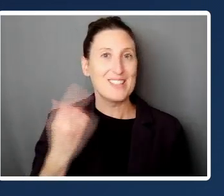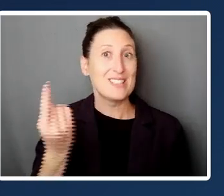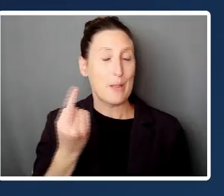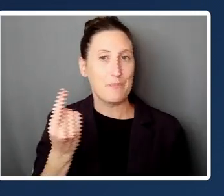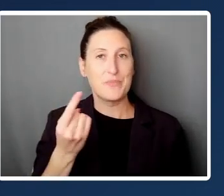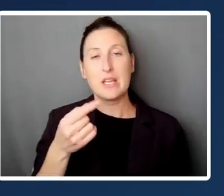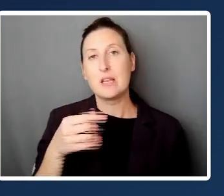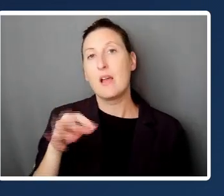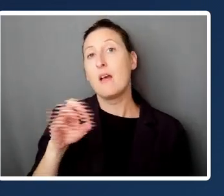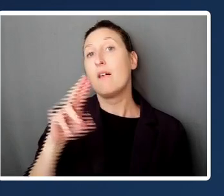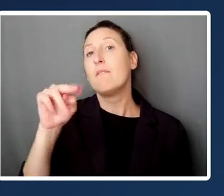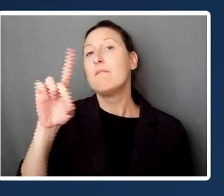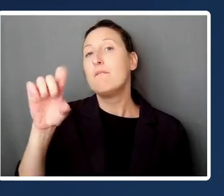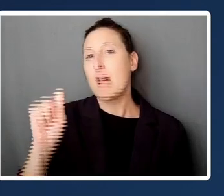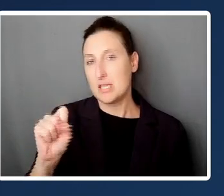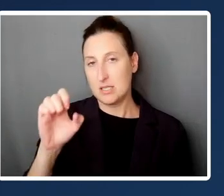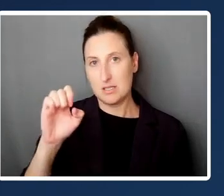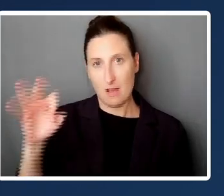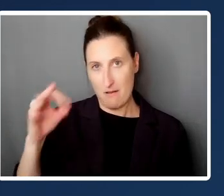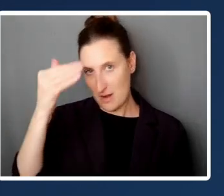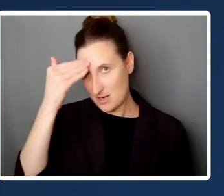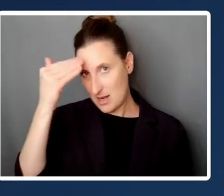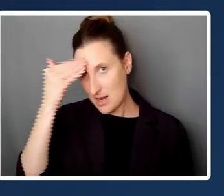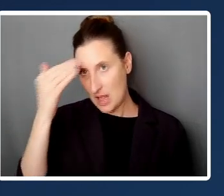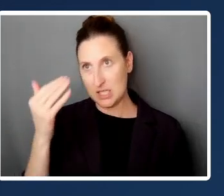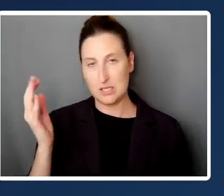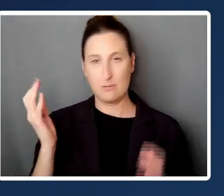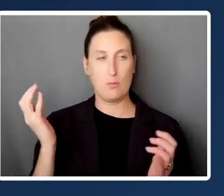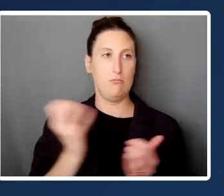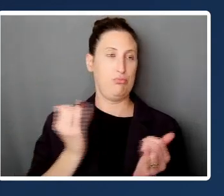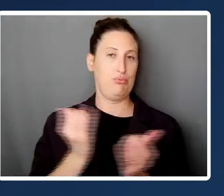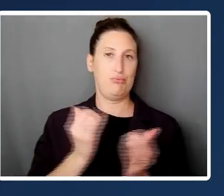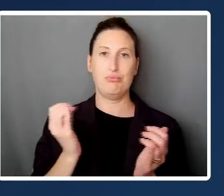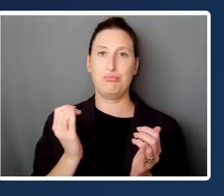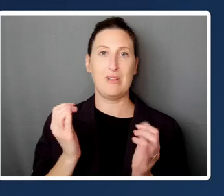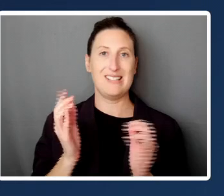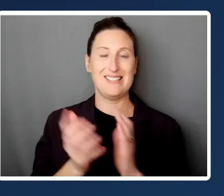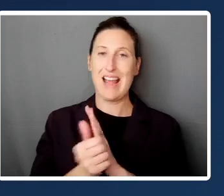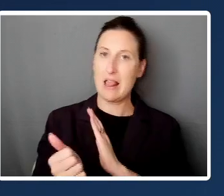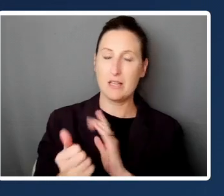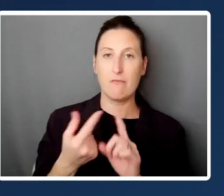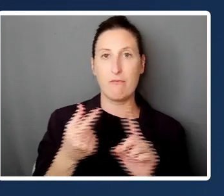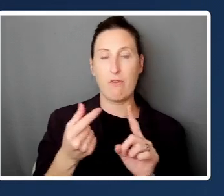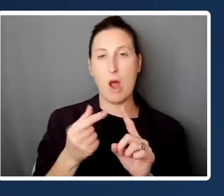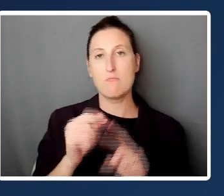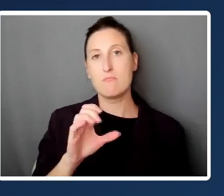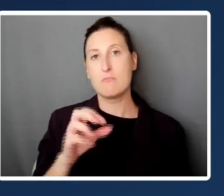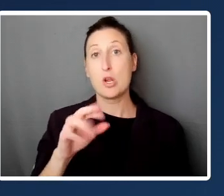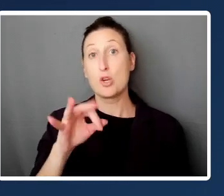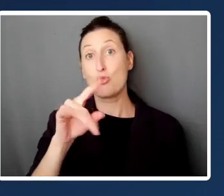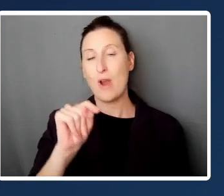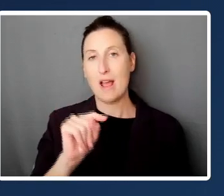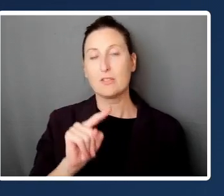incredible creative talent, from crafts to more professionalized fields and creative fields.